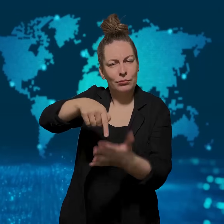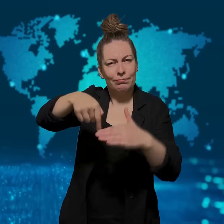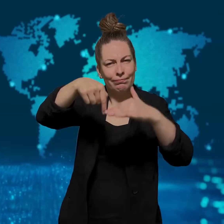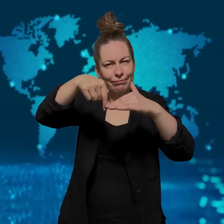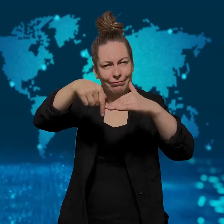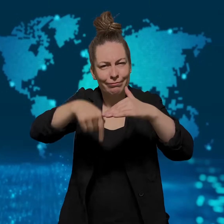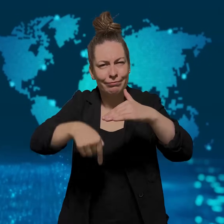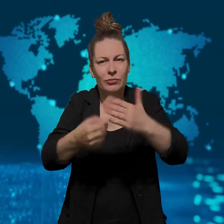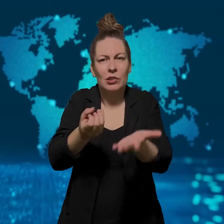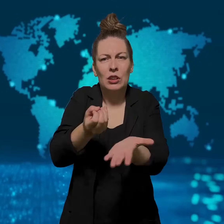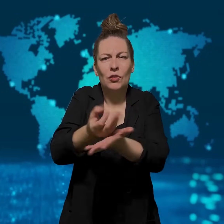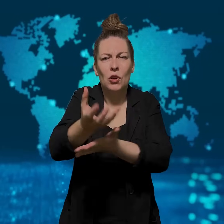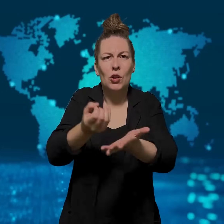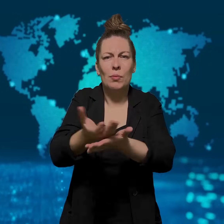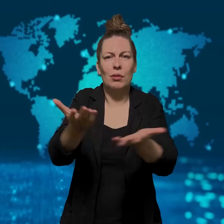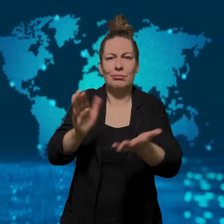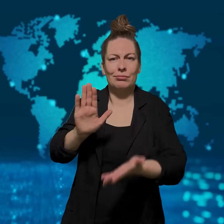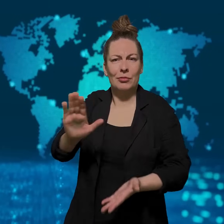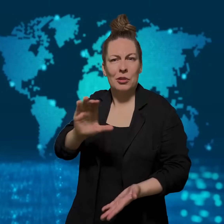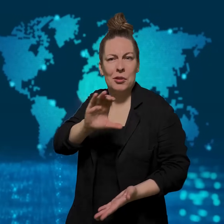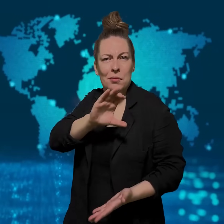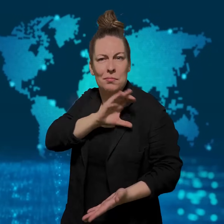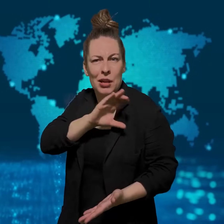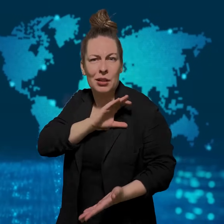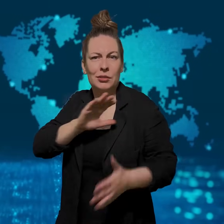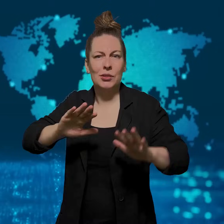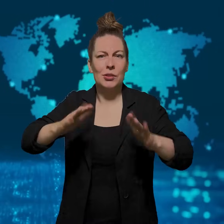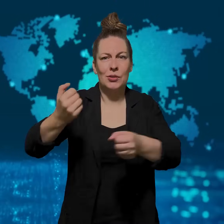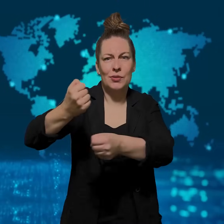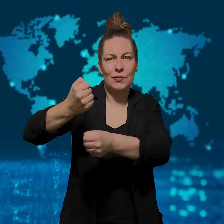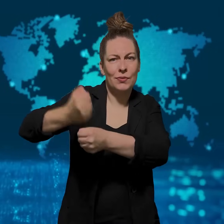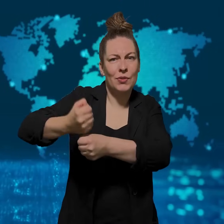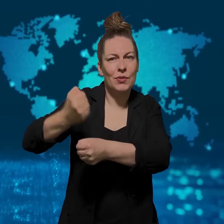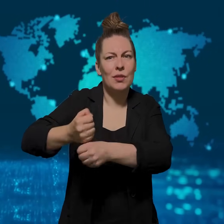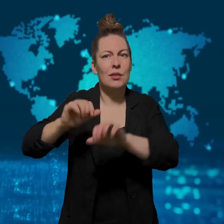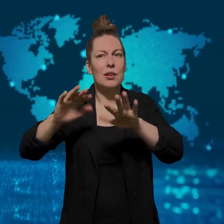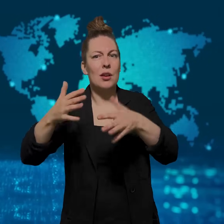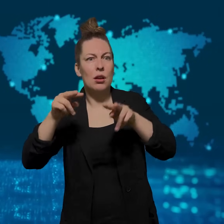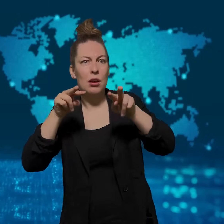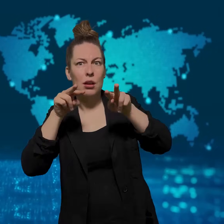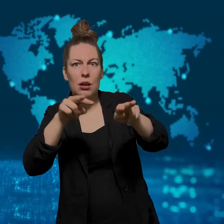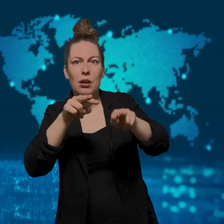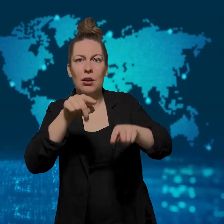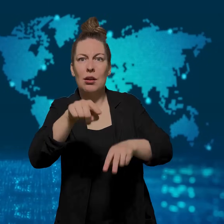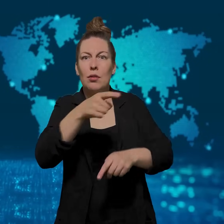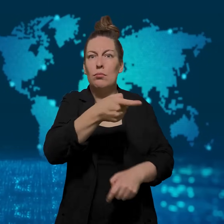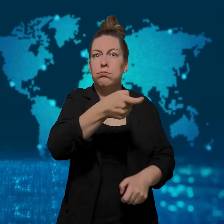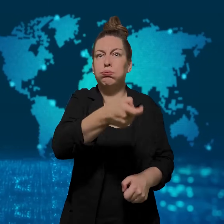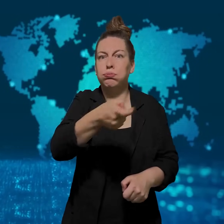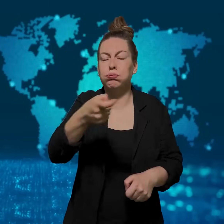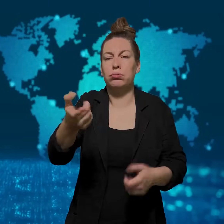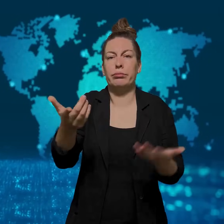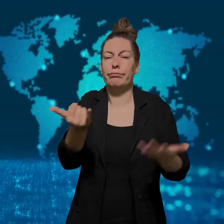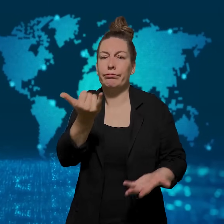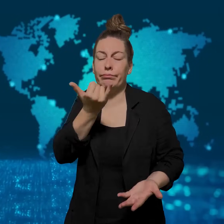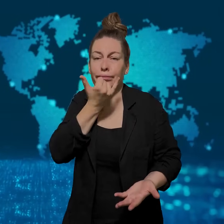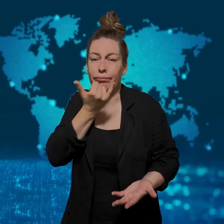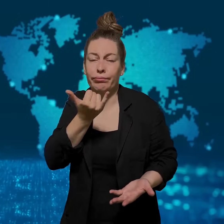details regarding the failures of law enforcement that